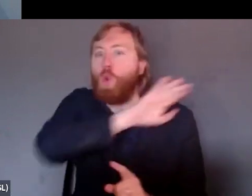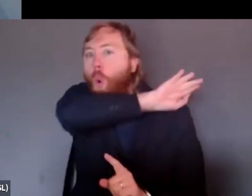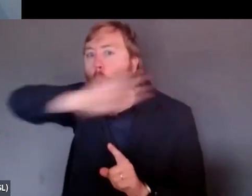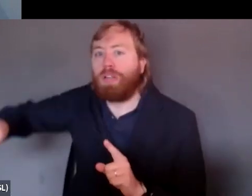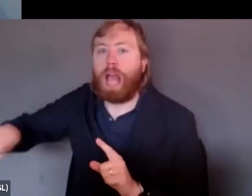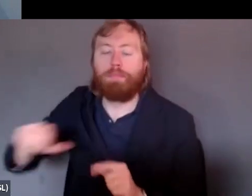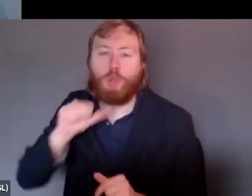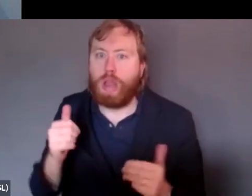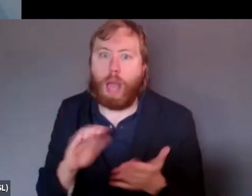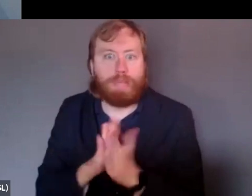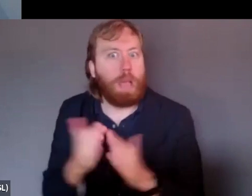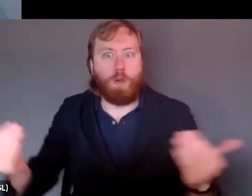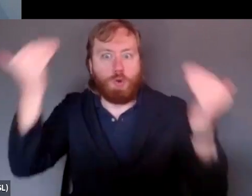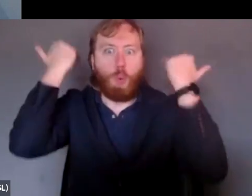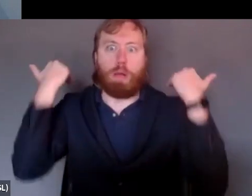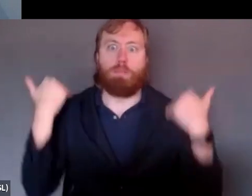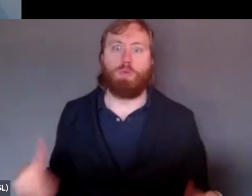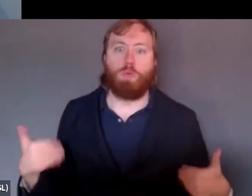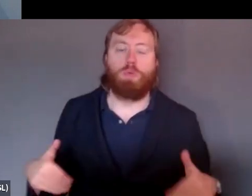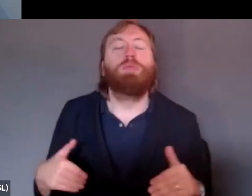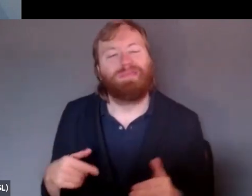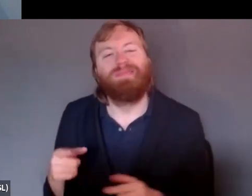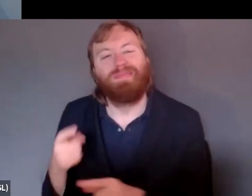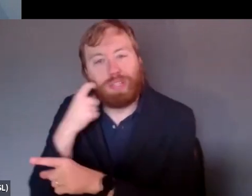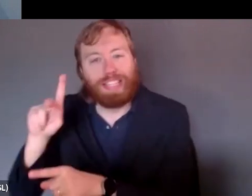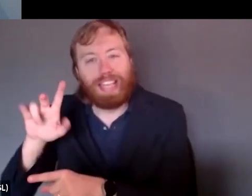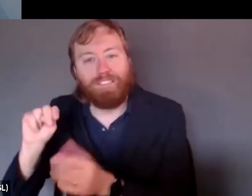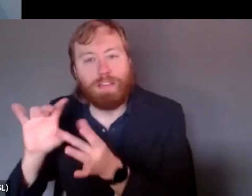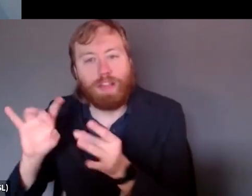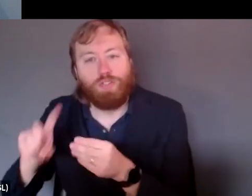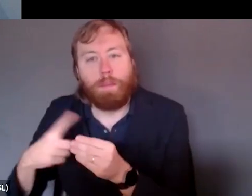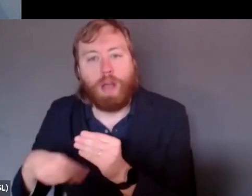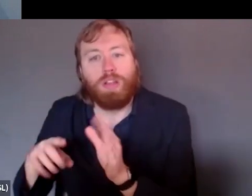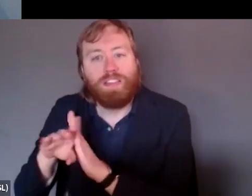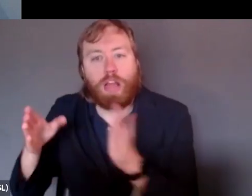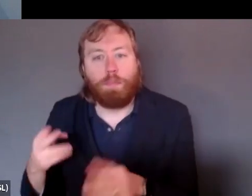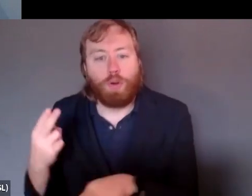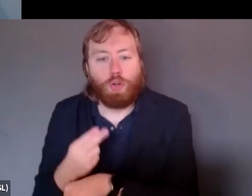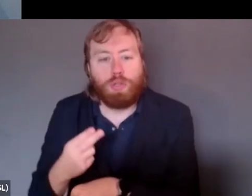As Kevin mentioned, our developers are using a command line tool to test the things that are automated,